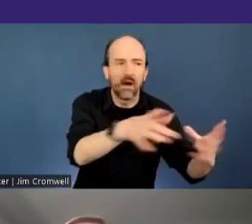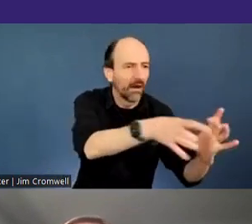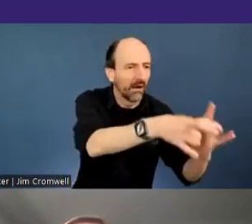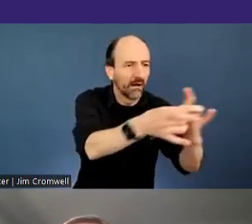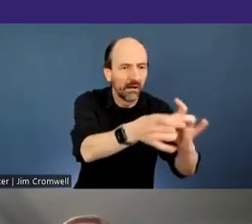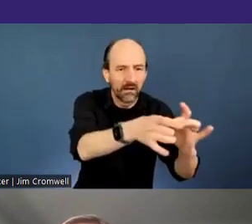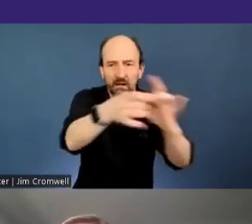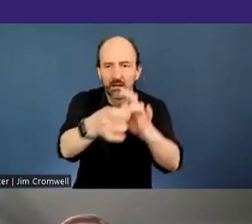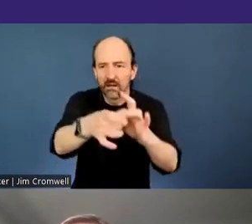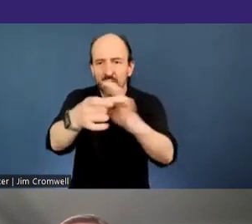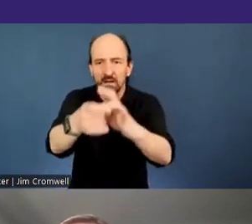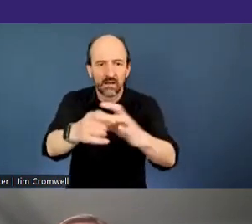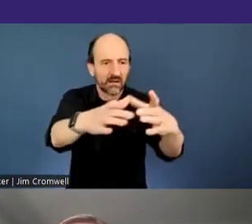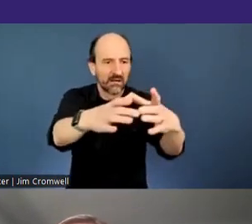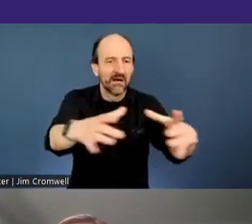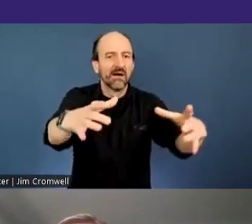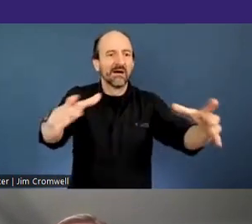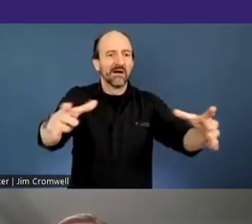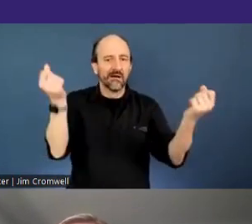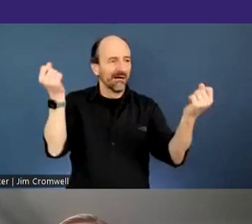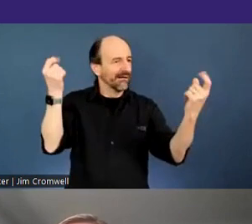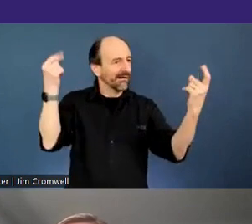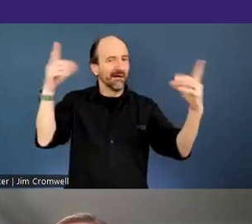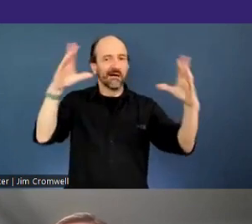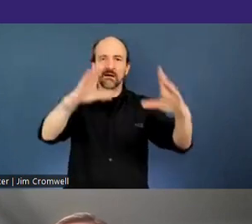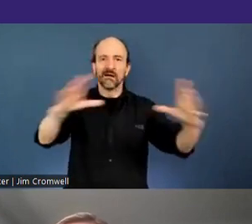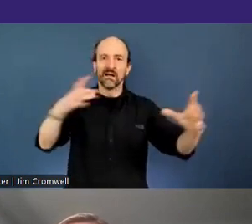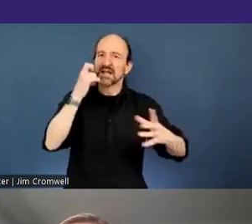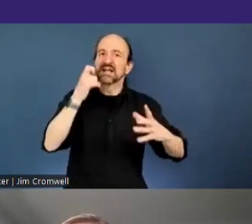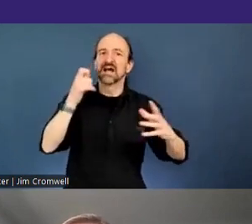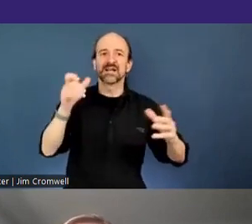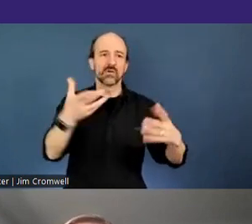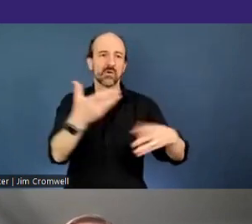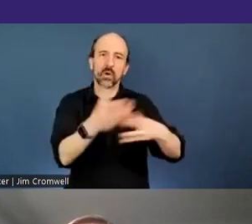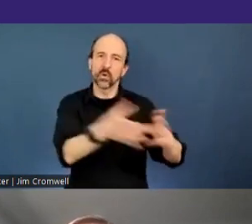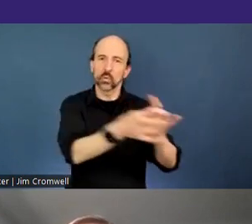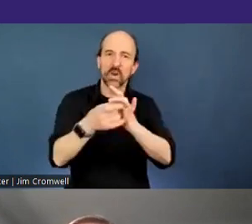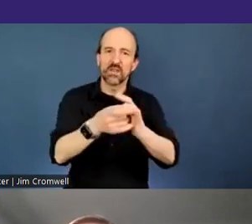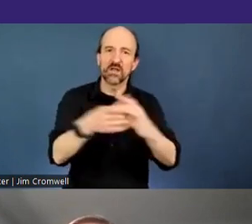together they see results. They learn from and reflect such results.